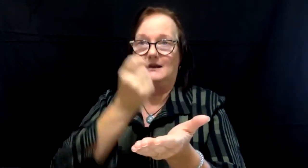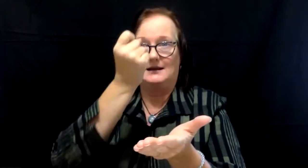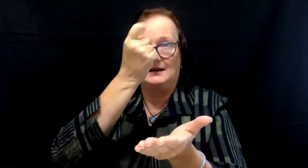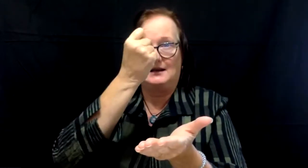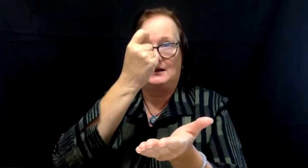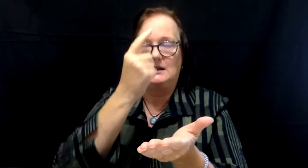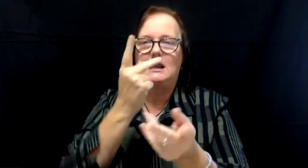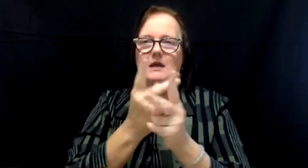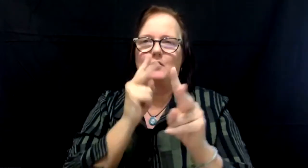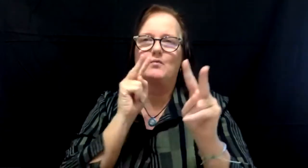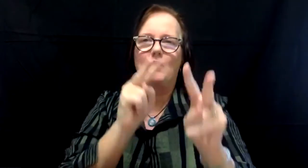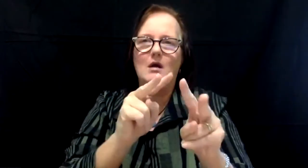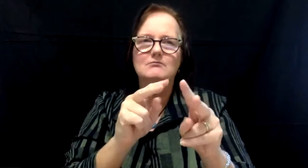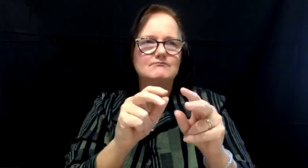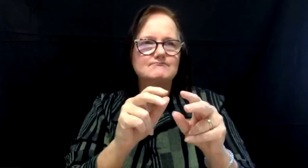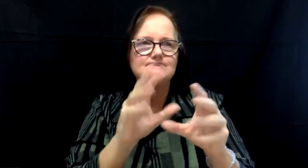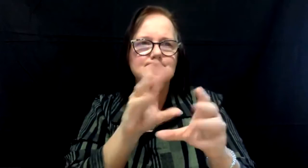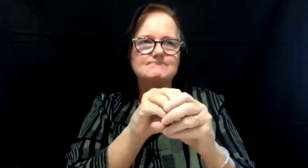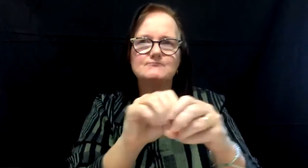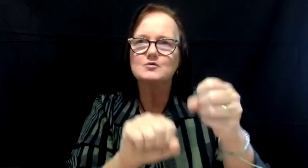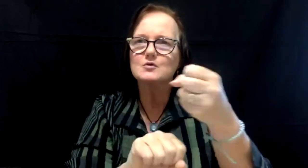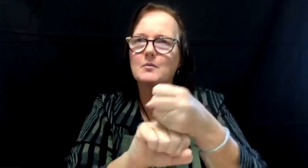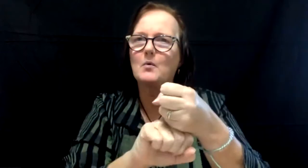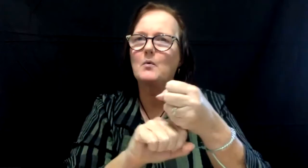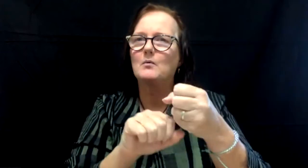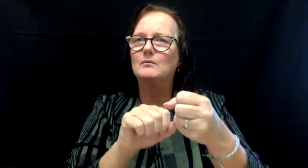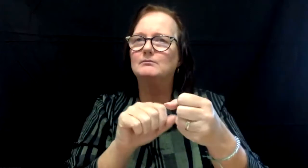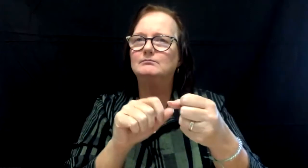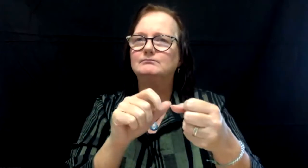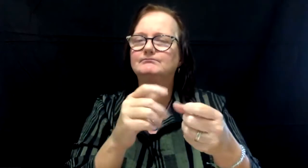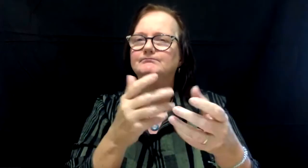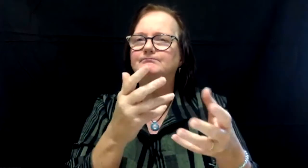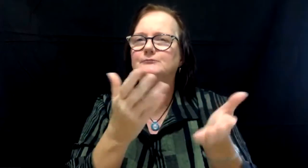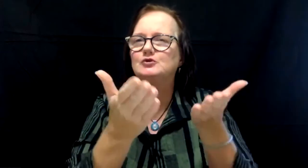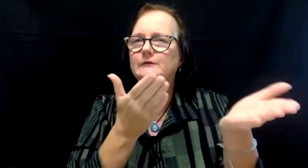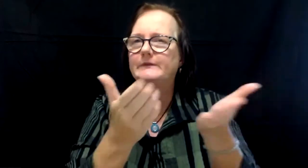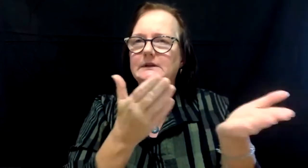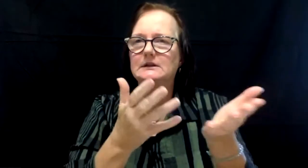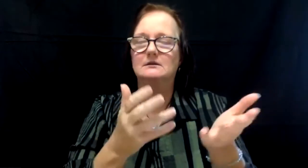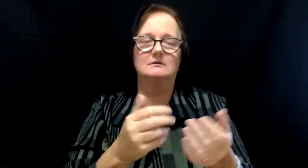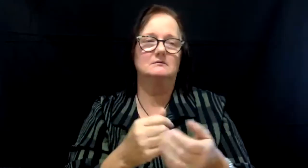However, keep looking after and be involved in supporting these services.